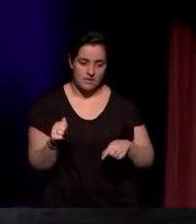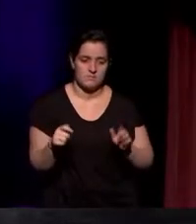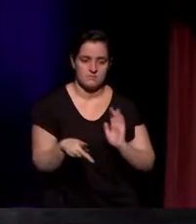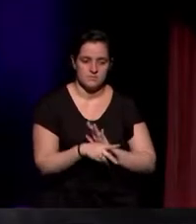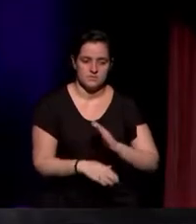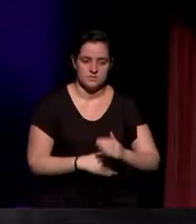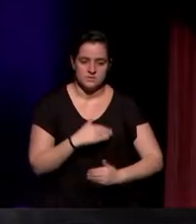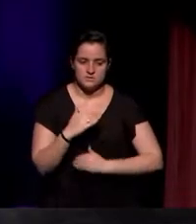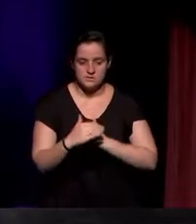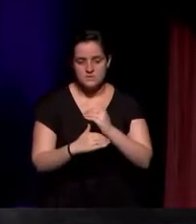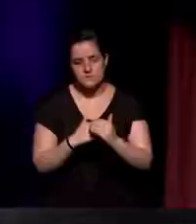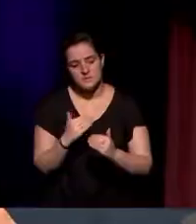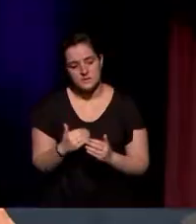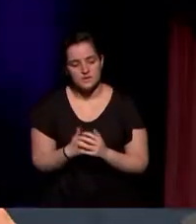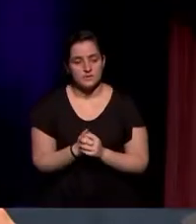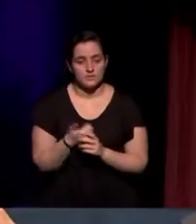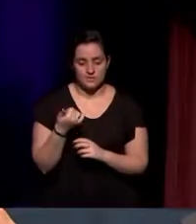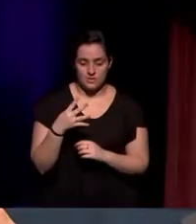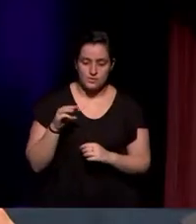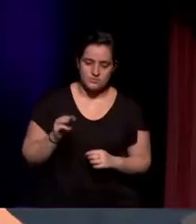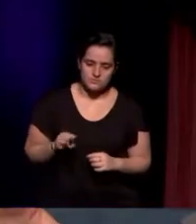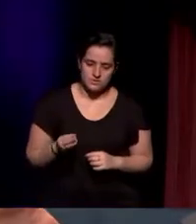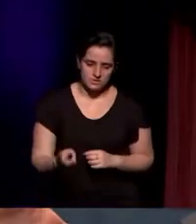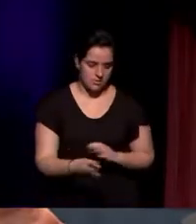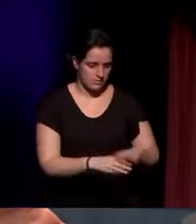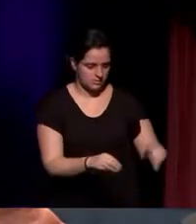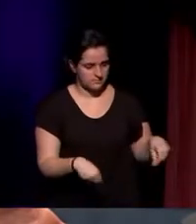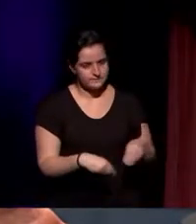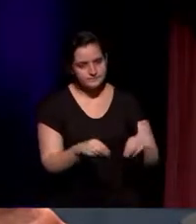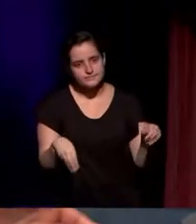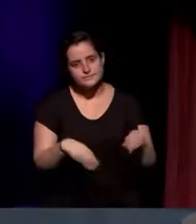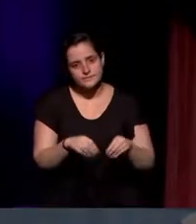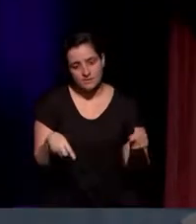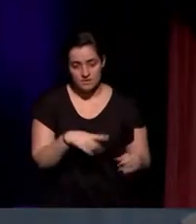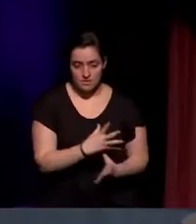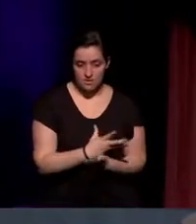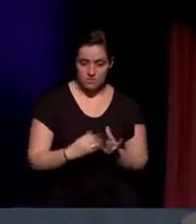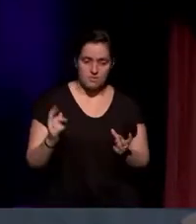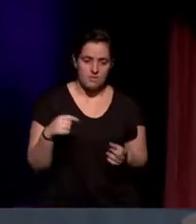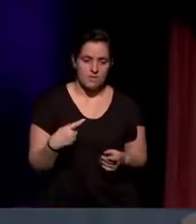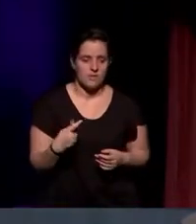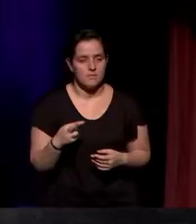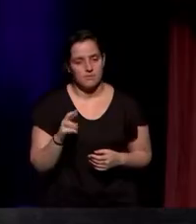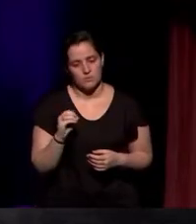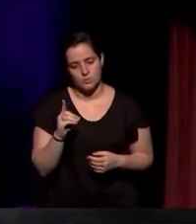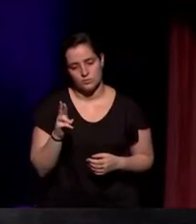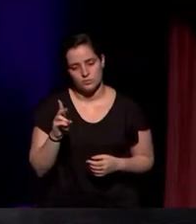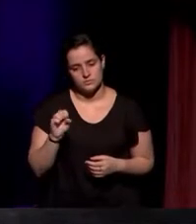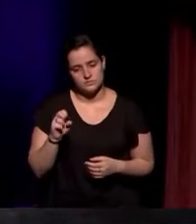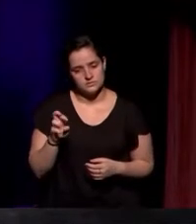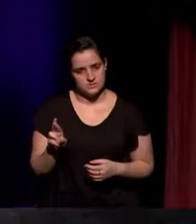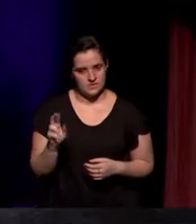of a region of 14 million hectares and is a copy of the Prodecer project here from Brazil.